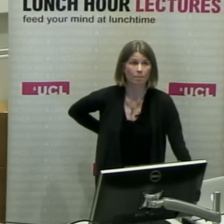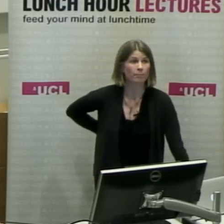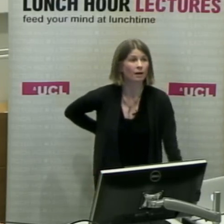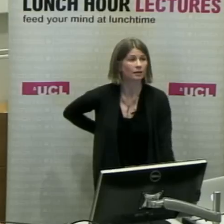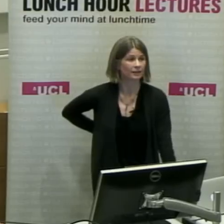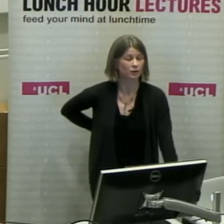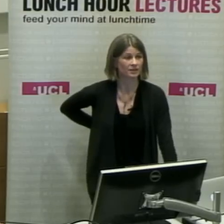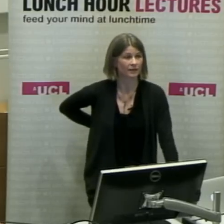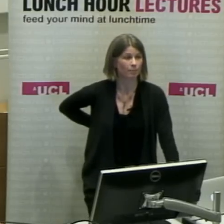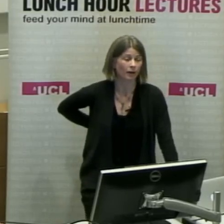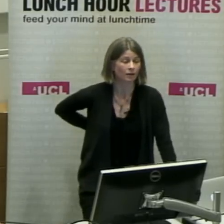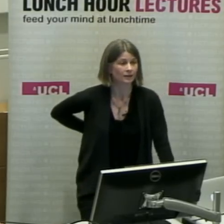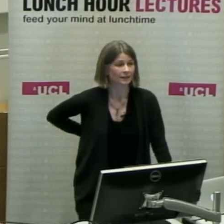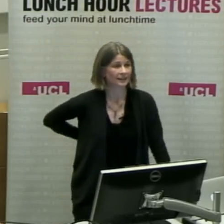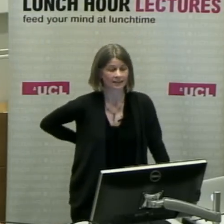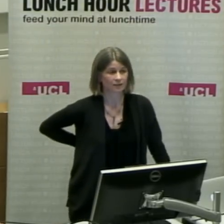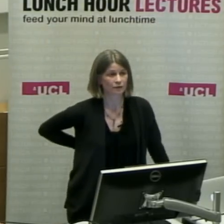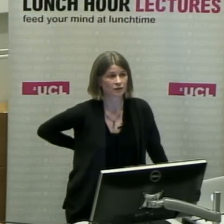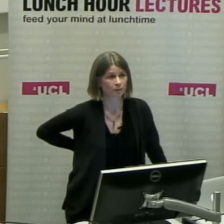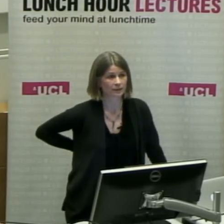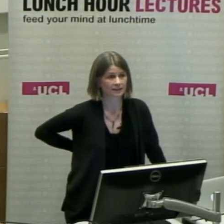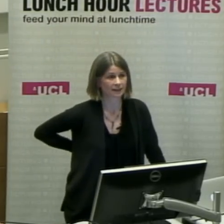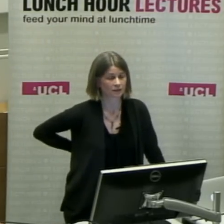'B'. If you just had the 'B', it is easily confused.